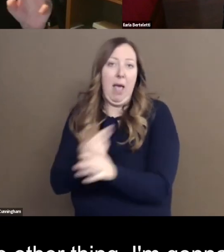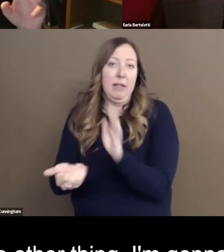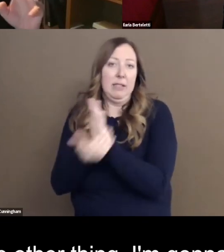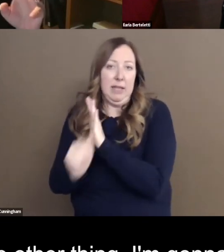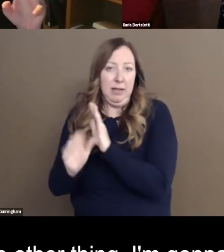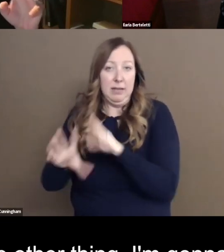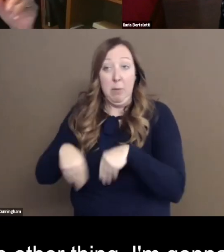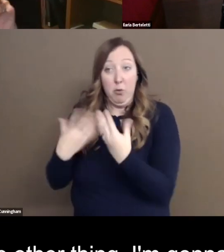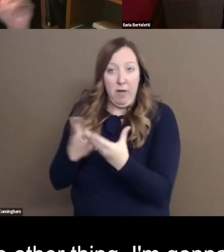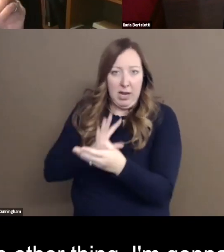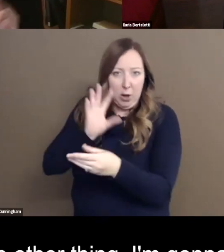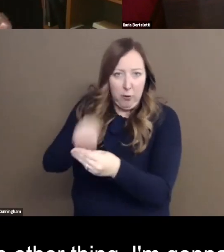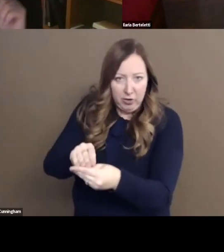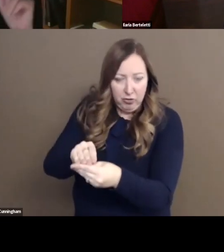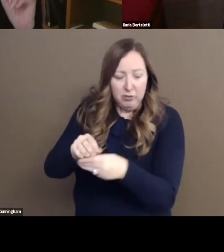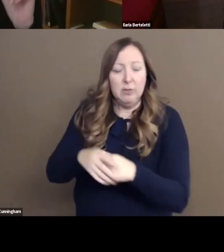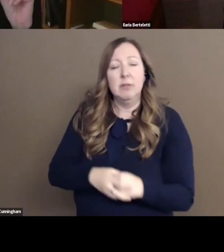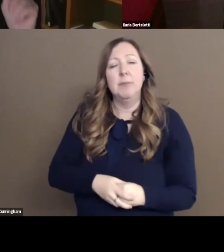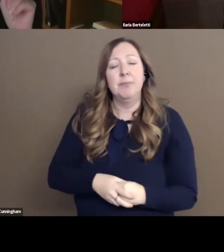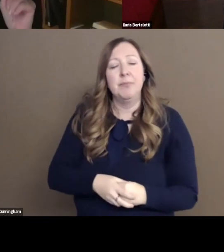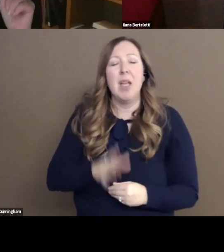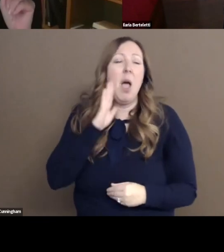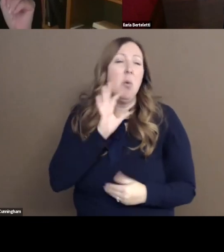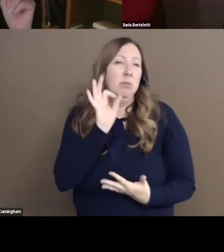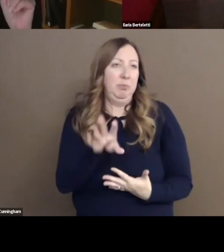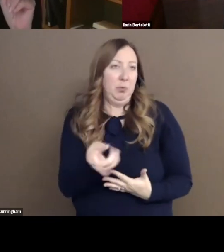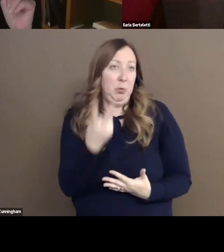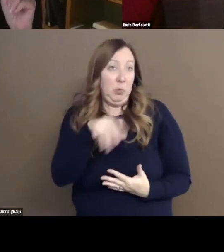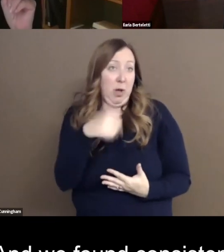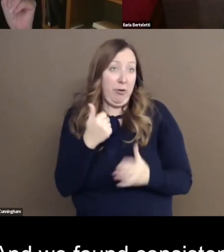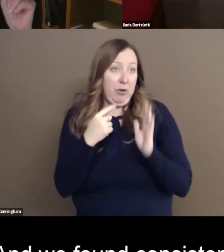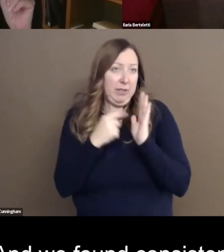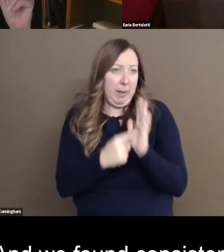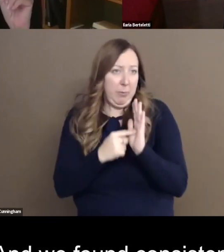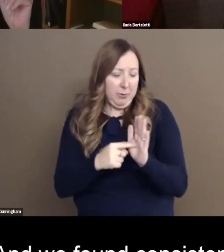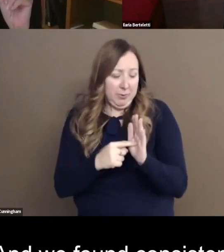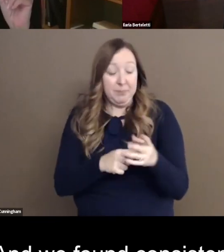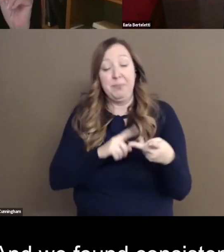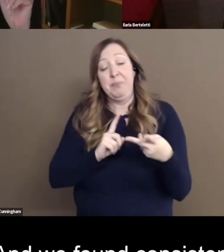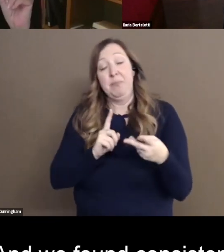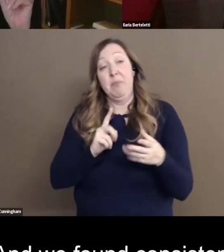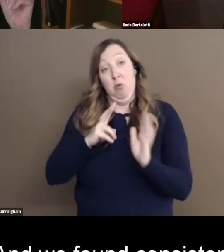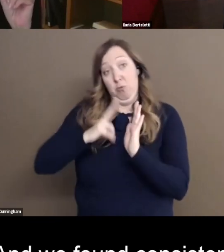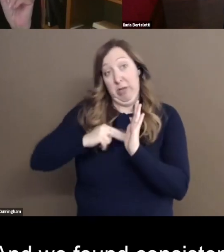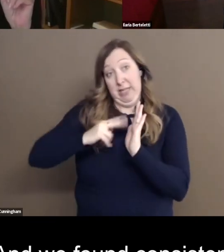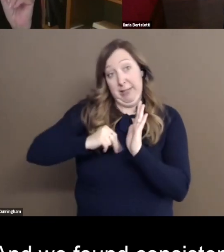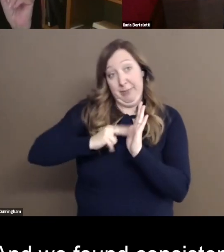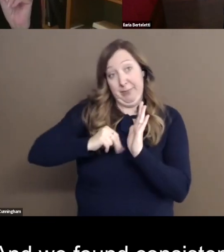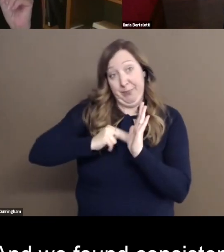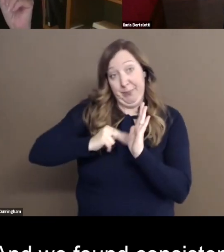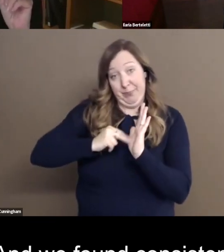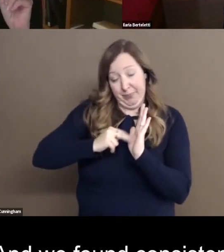other examples just quickly a second example is reading